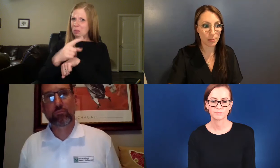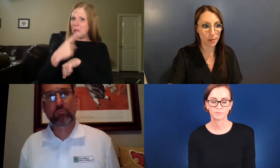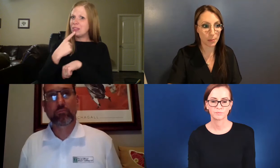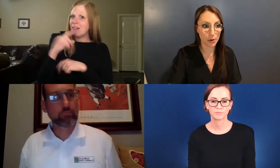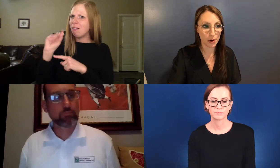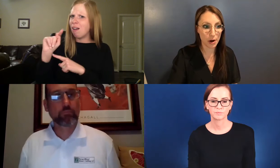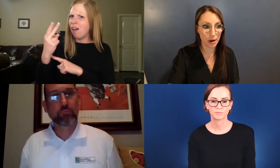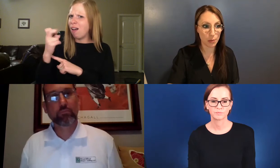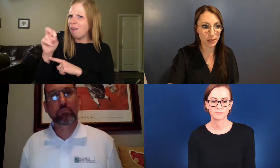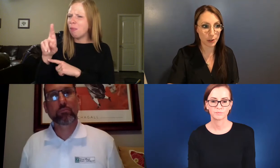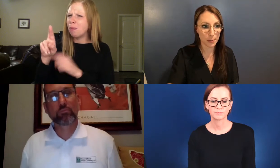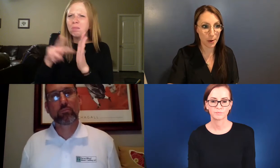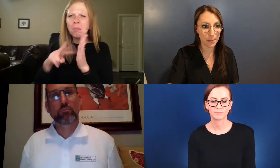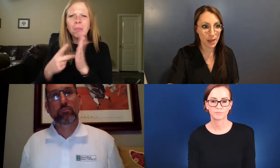what people are wanting to learn about.